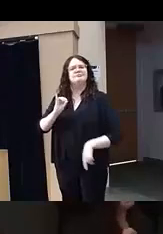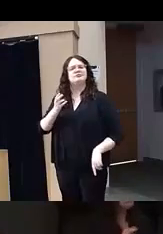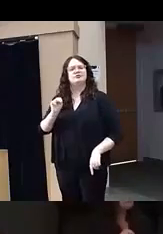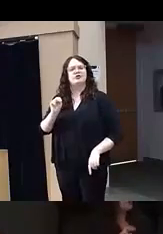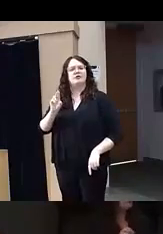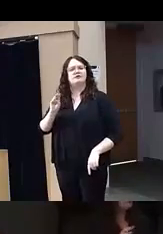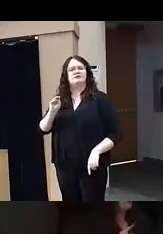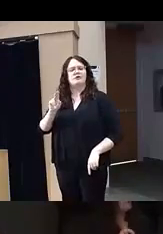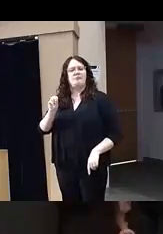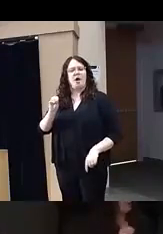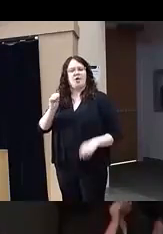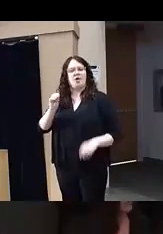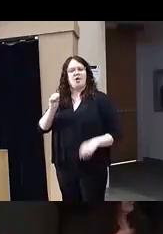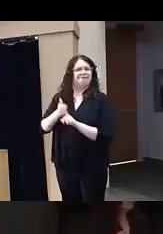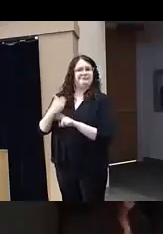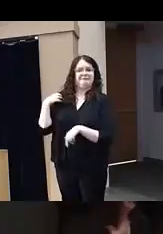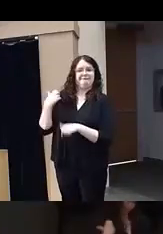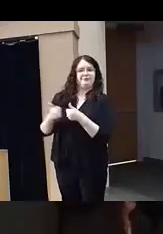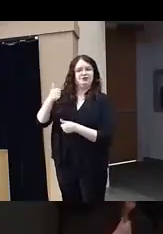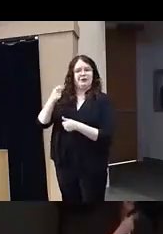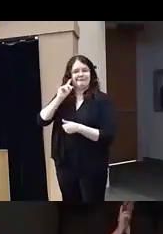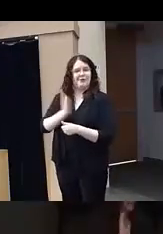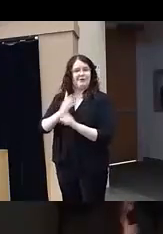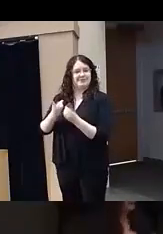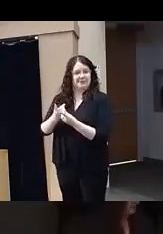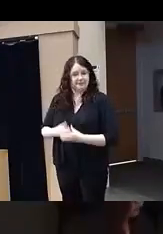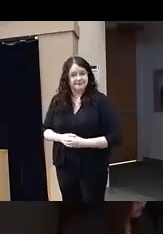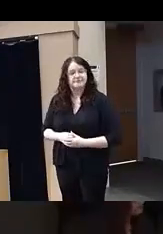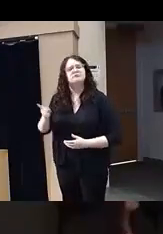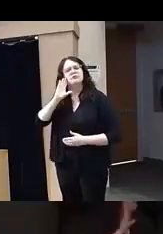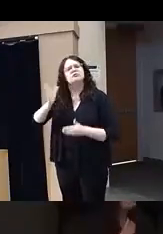department who's going to be sharing with us um his Reflections on the department and